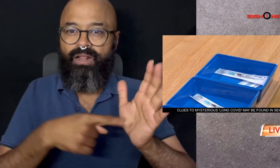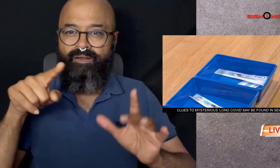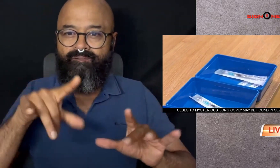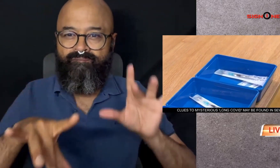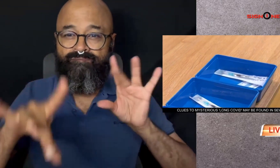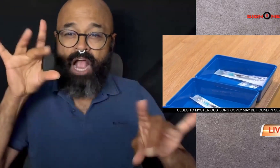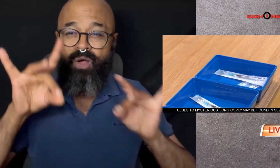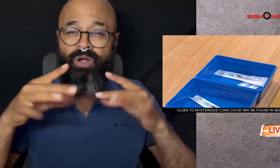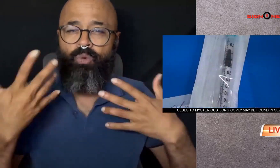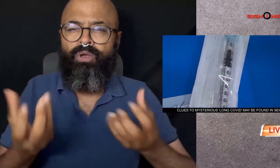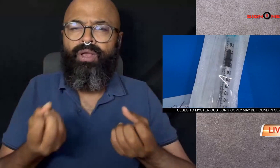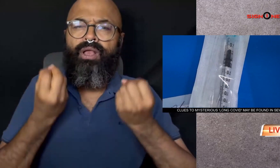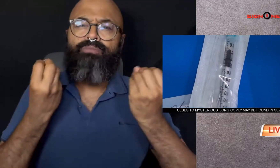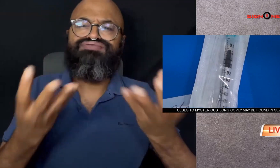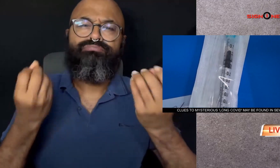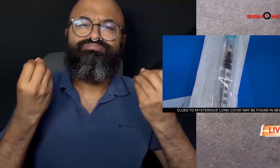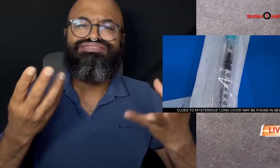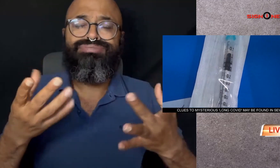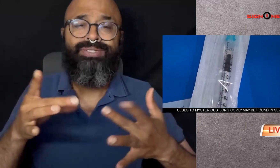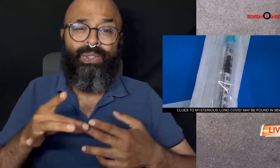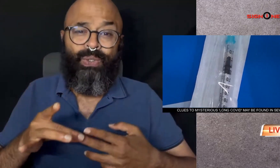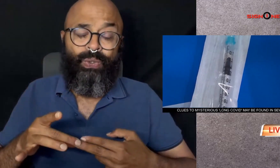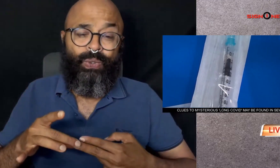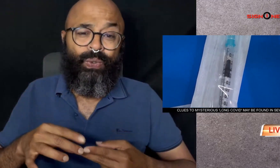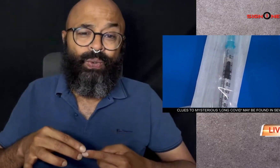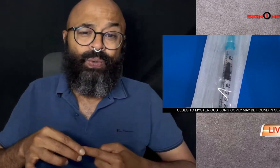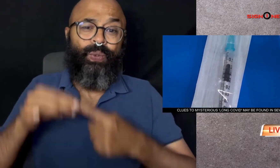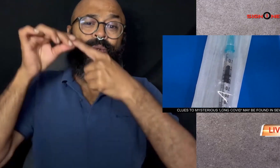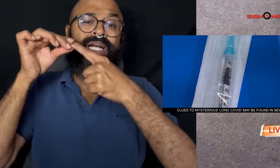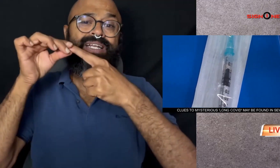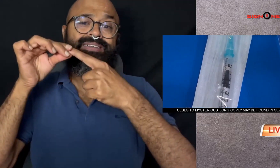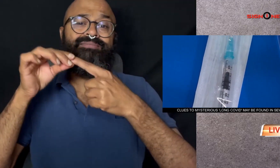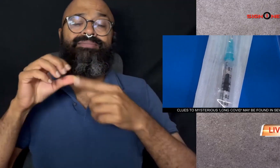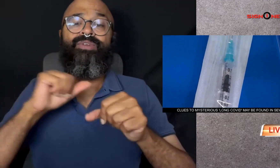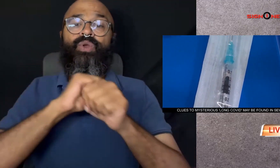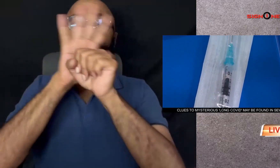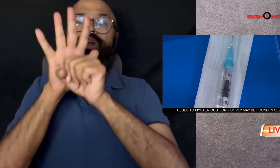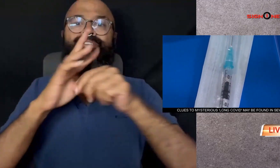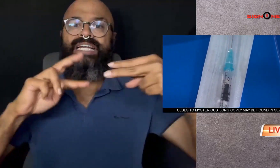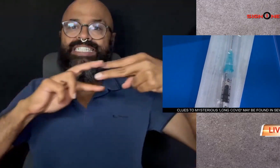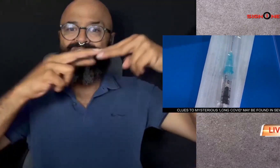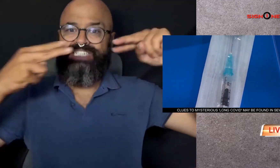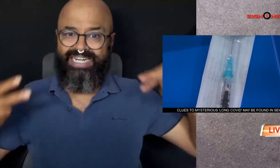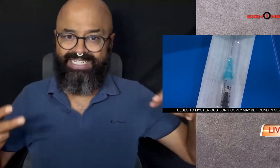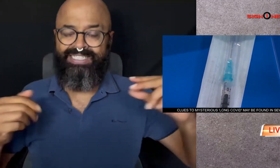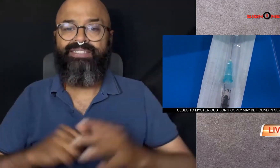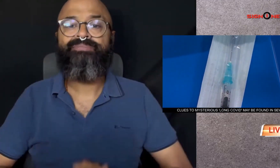during testing of those samples they have found dozens of unique strains of the coronavirus